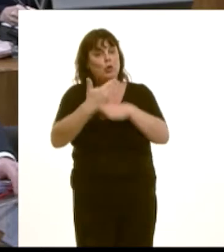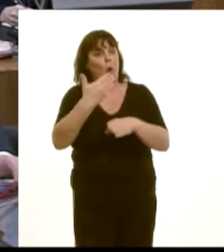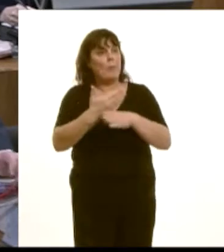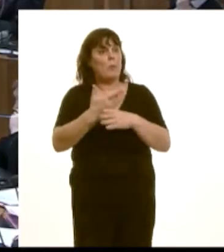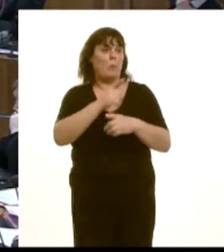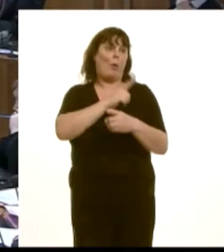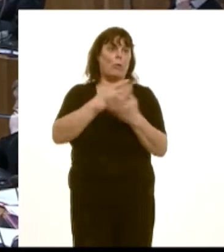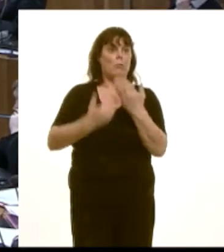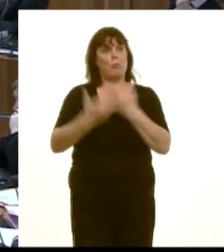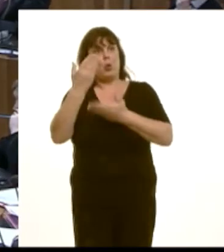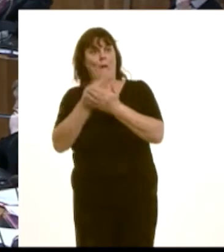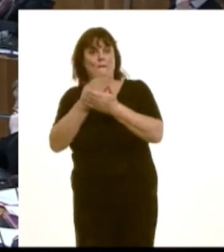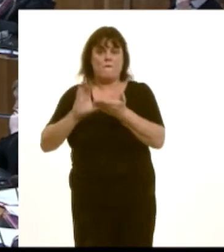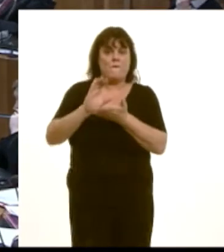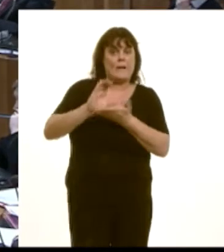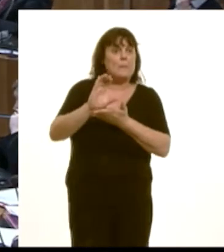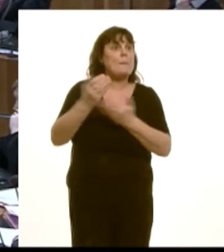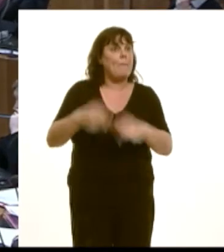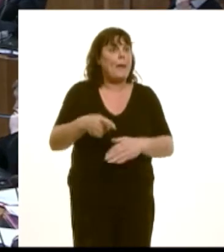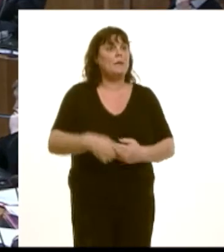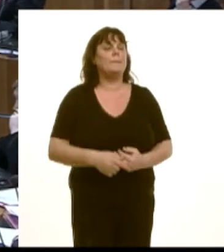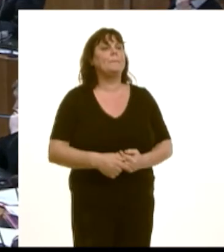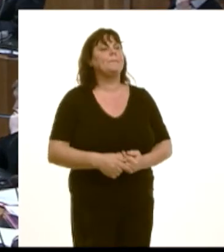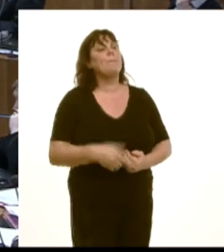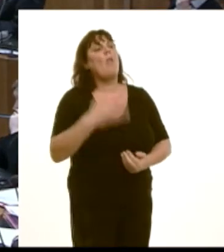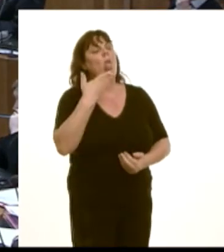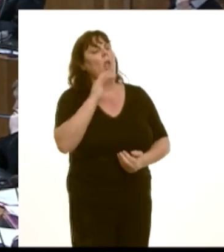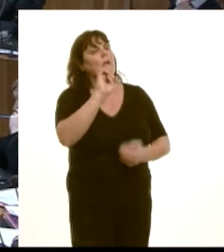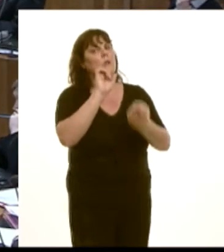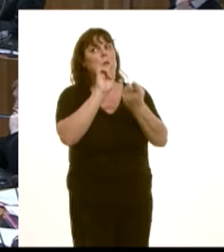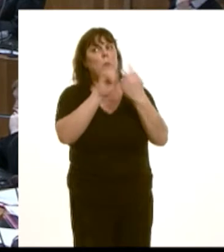Julie Morgan: I thank the First Minister for that response. Does the First Minister agree